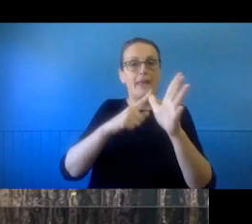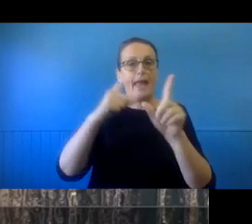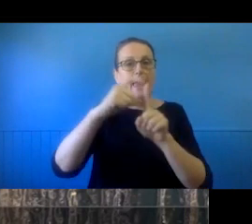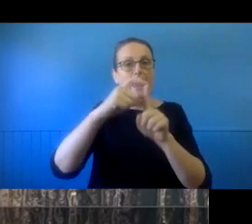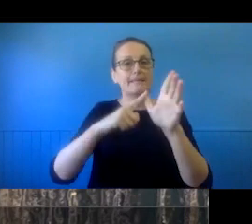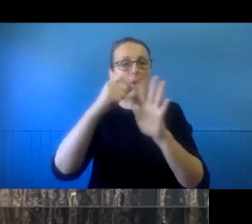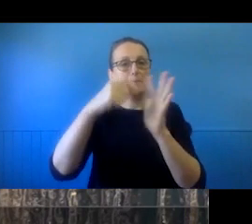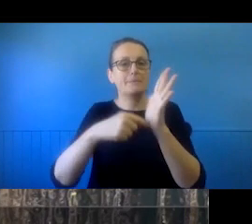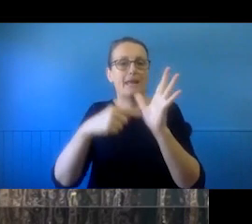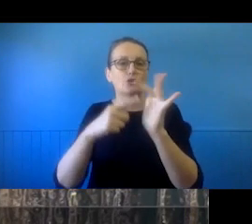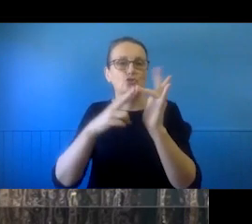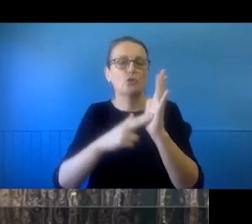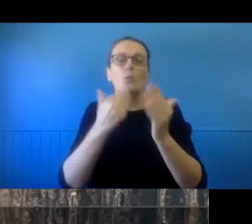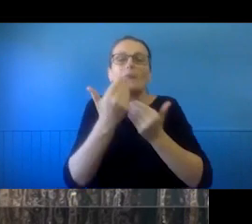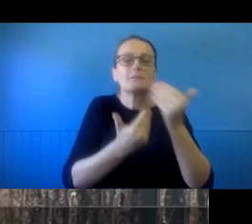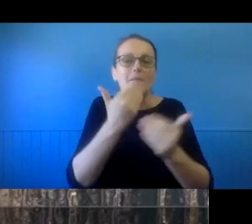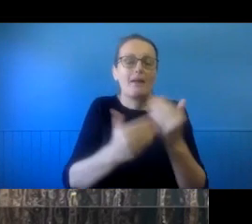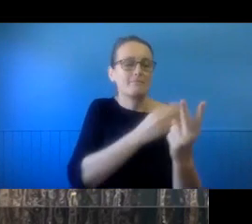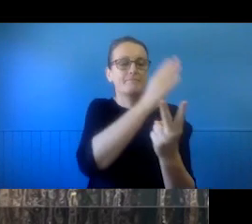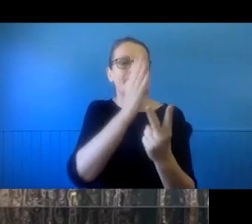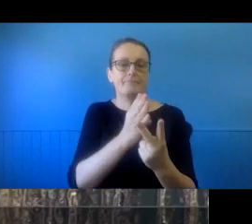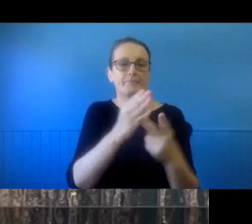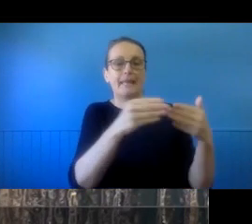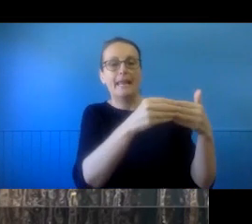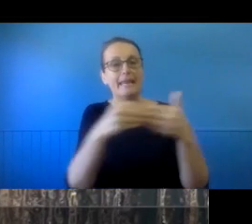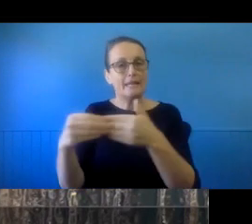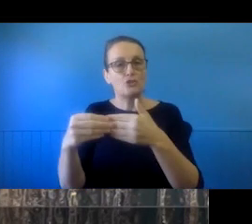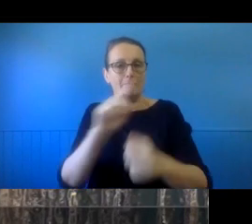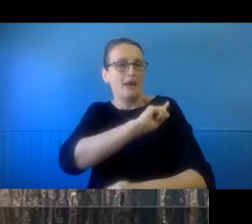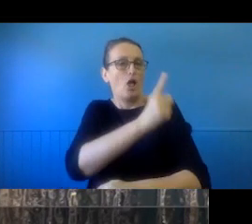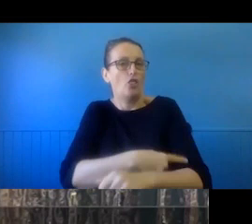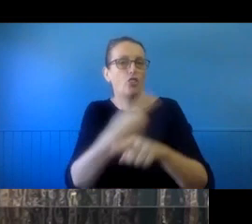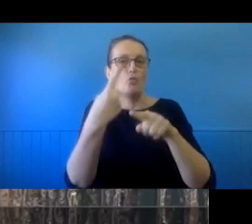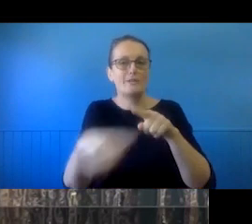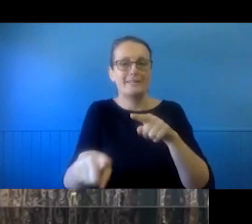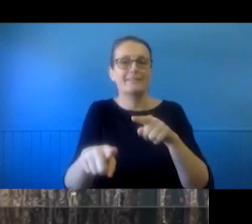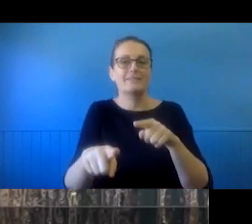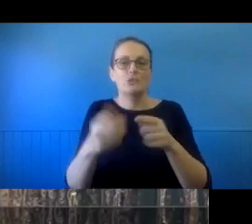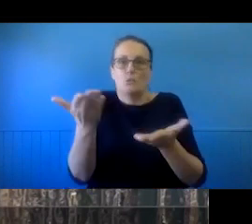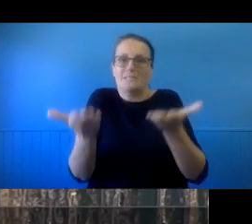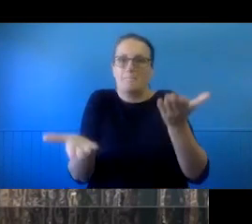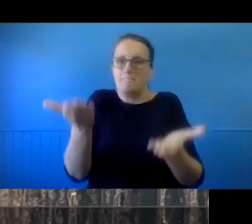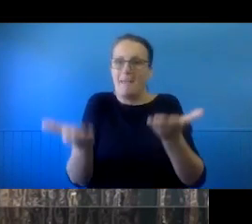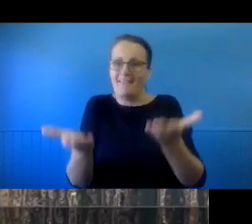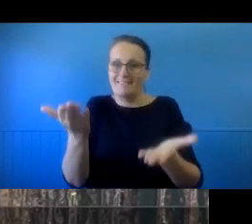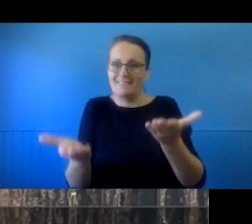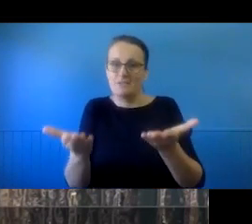we mean by that. The second is leadership and authority the balancing act or the